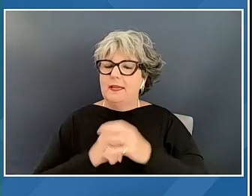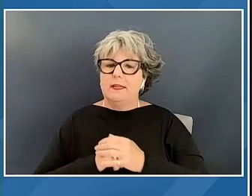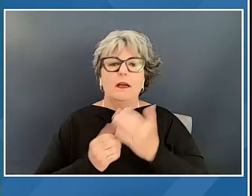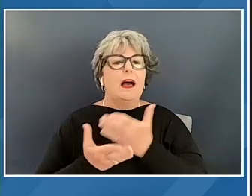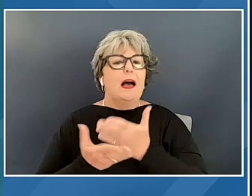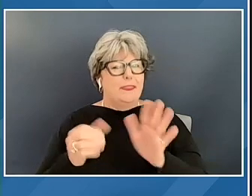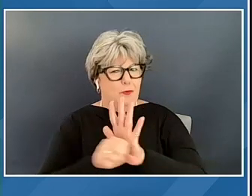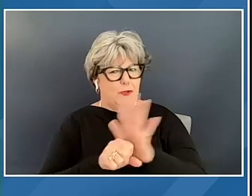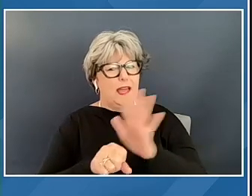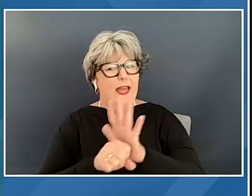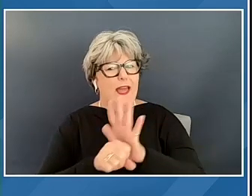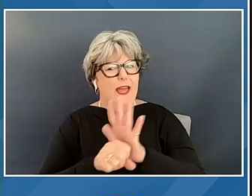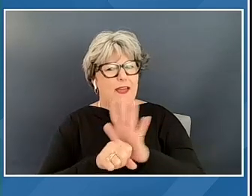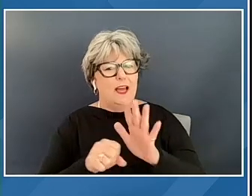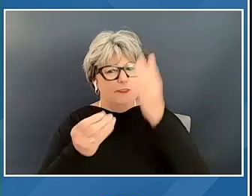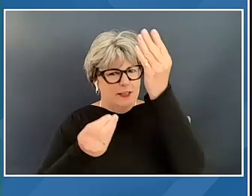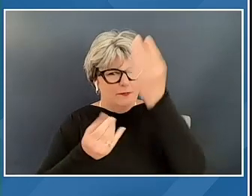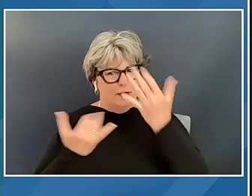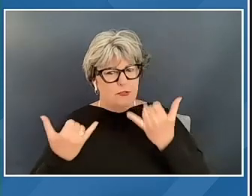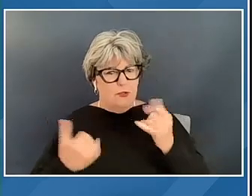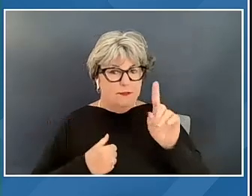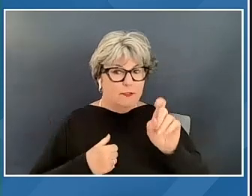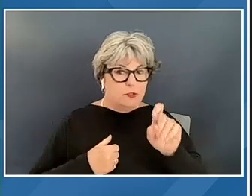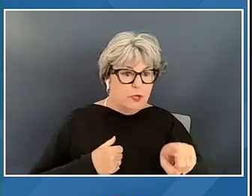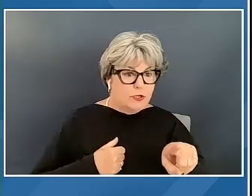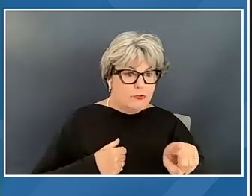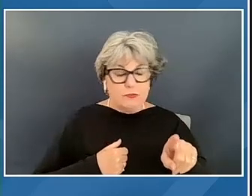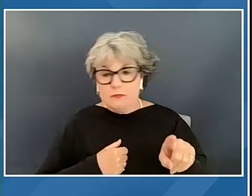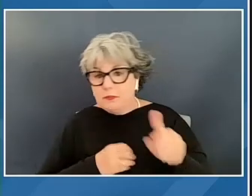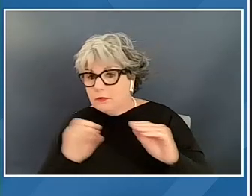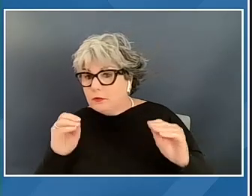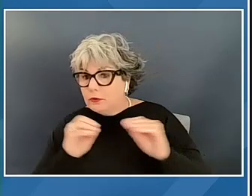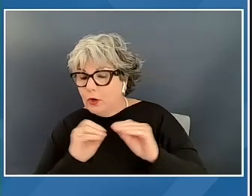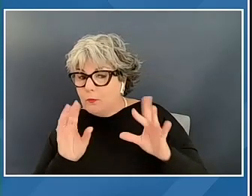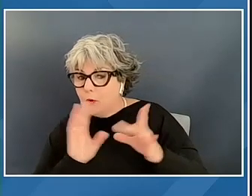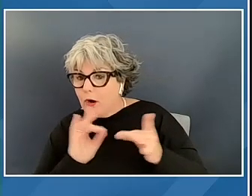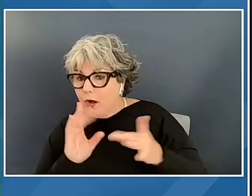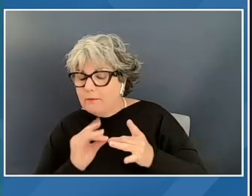question, unless there's any additional comments on that. We thank you so much for